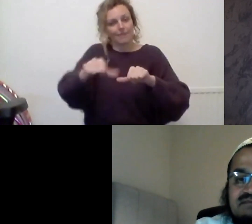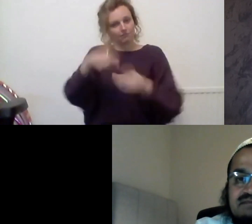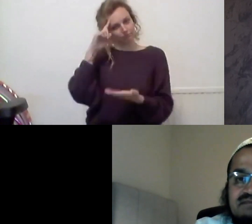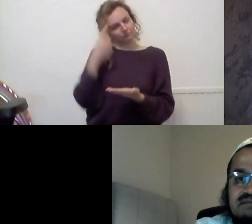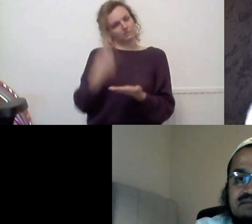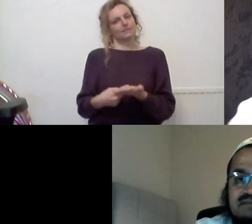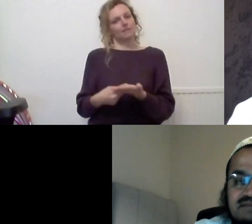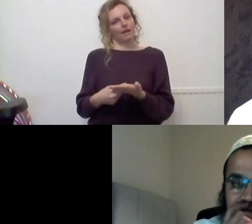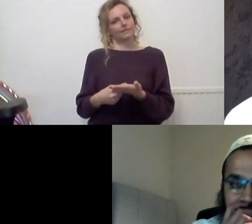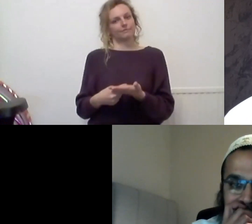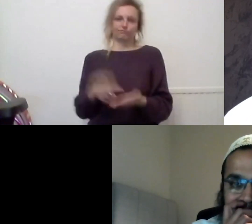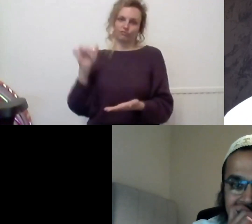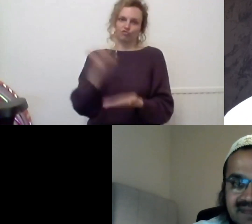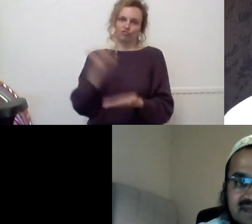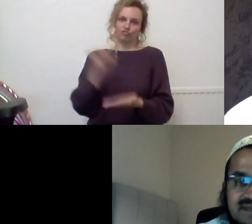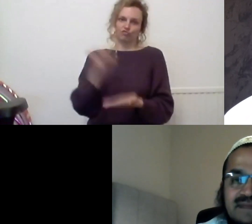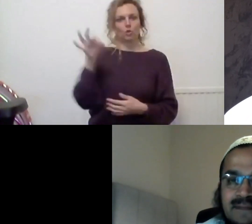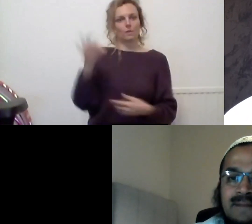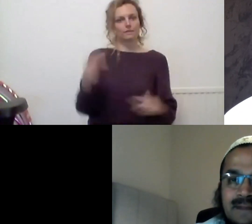Thank you very much doctor as a family. Thank you.